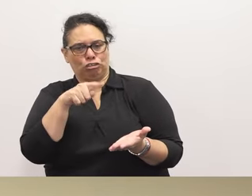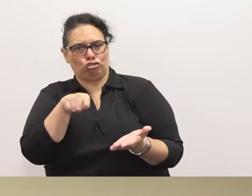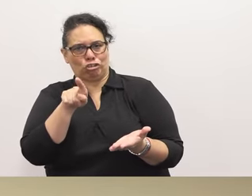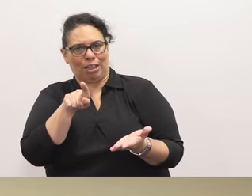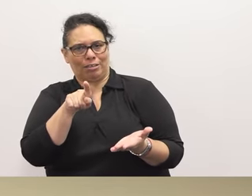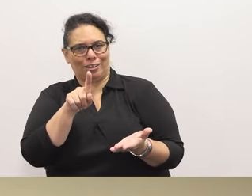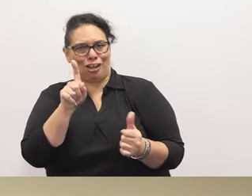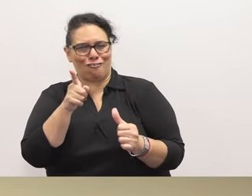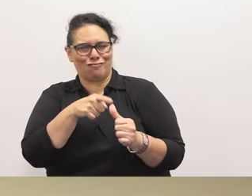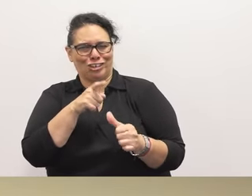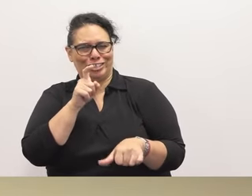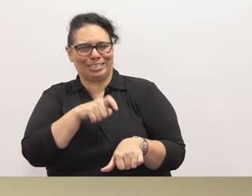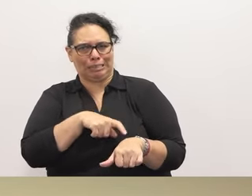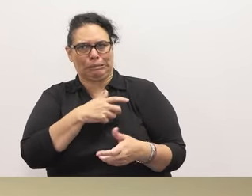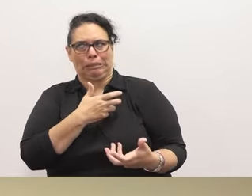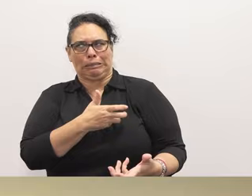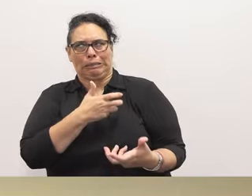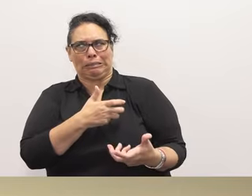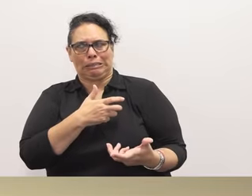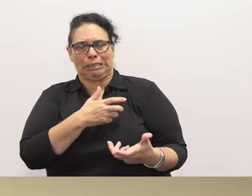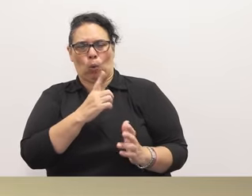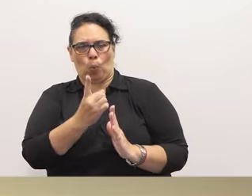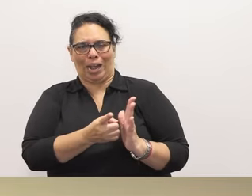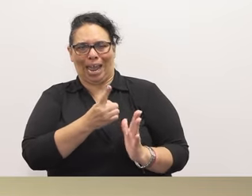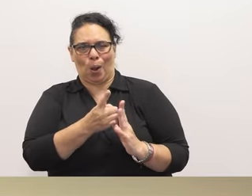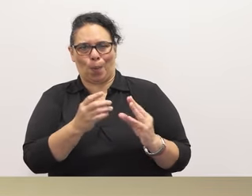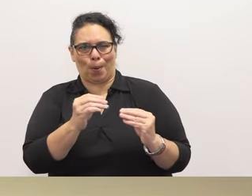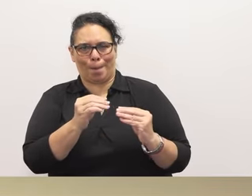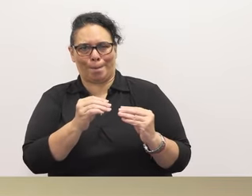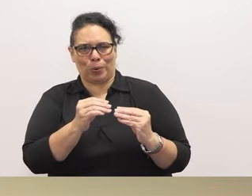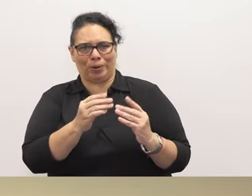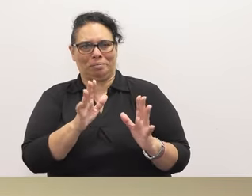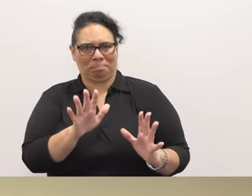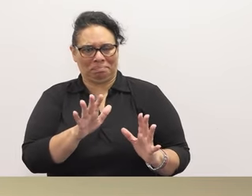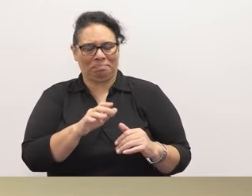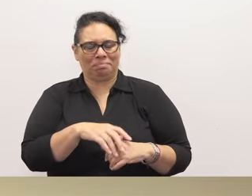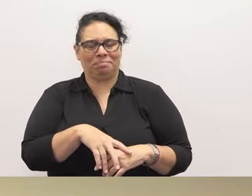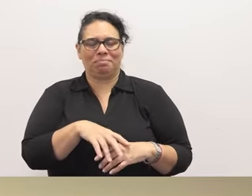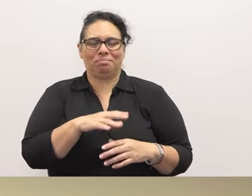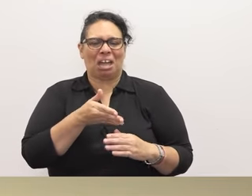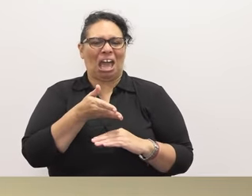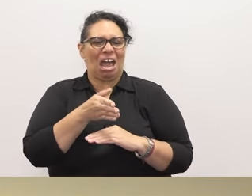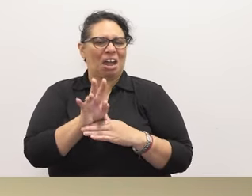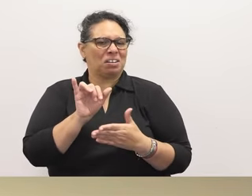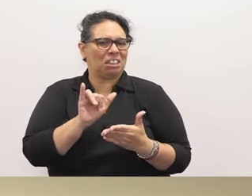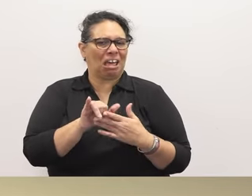It can take an hour or more depending on how well prepared the board members are. But after that, you know, it's normally a quick,